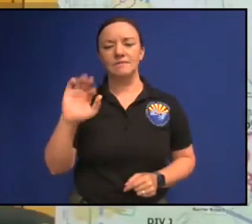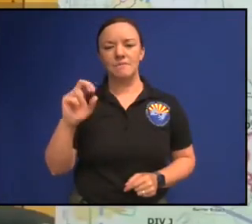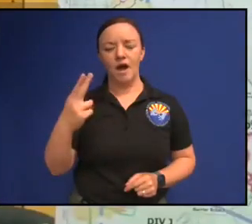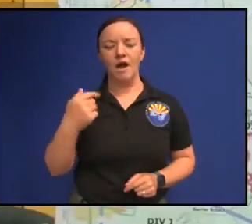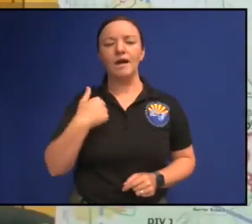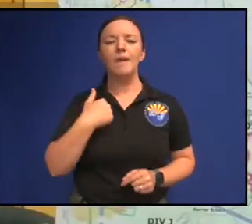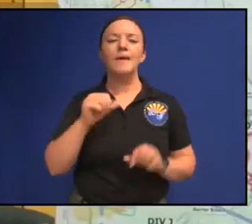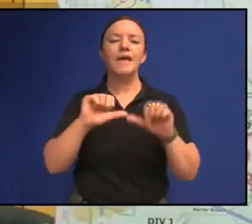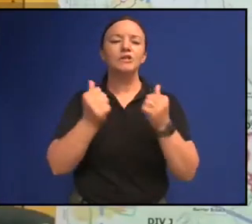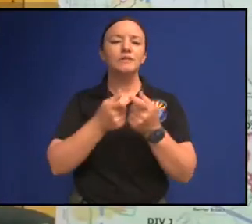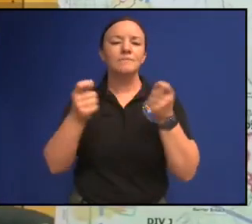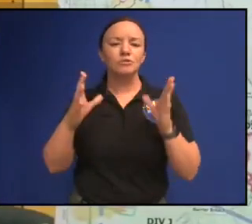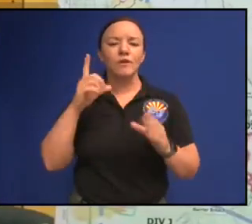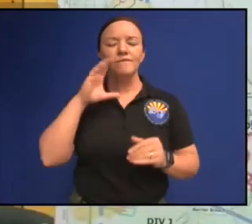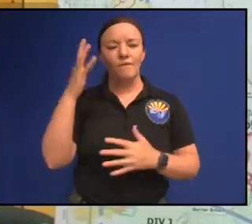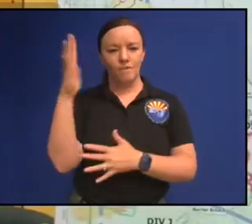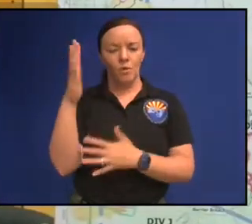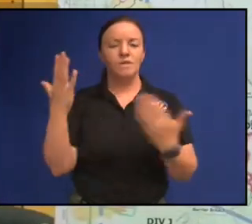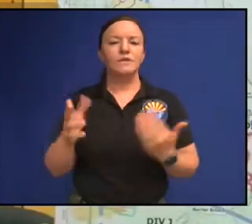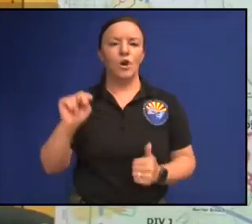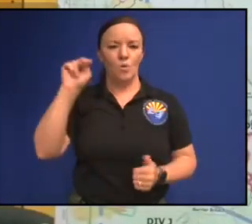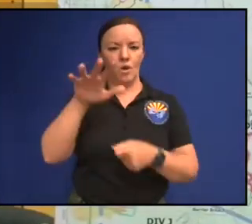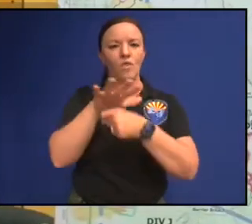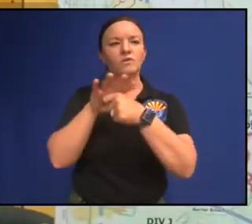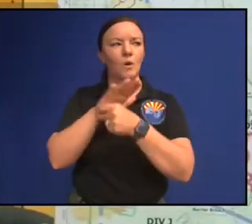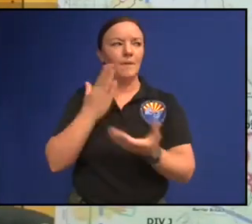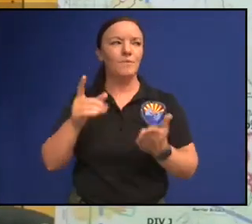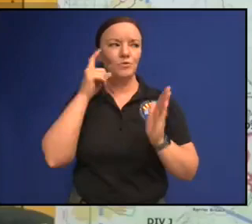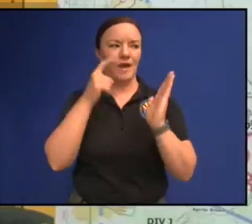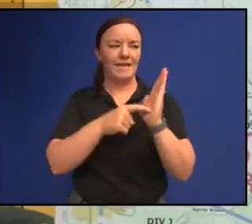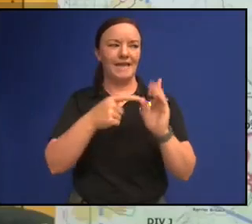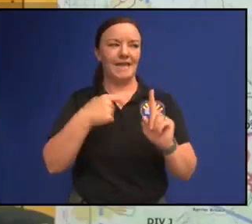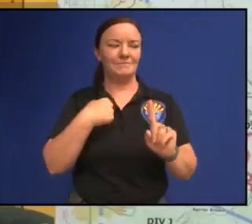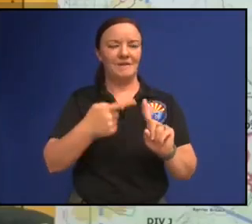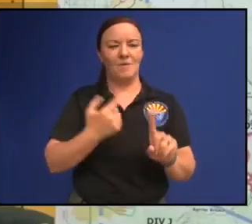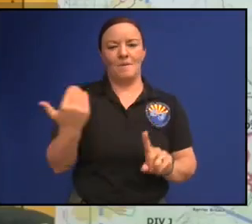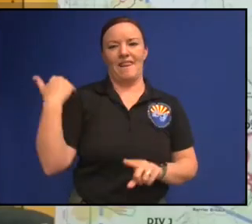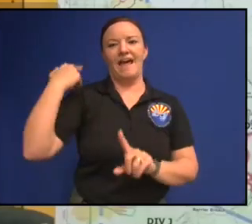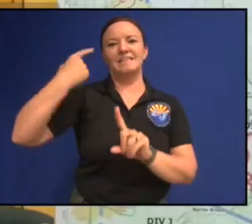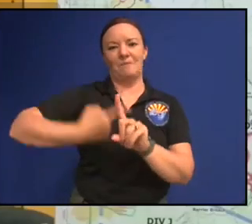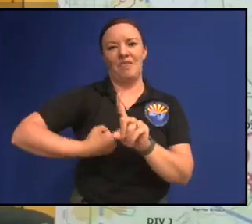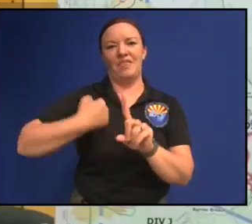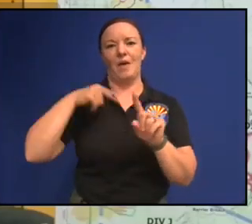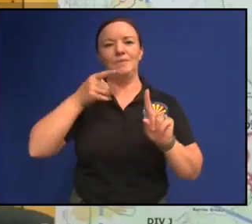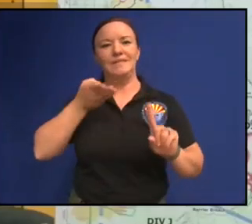ZONE. SOME OF YOU MAY RECOGNIZE ME FROM A MONTH AGO WHEN I WAS ON THE SOUTH ZONE FULFILLING THE SAME ROLE.